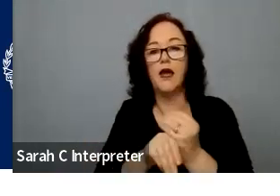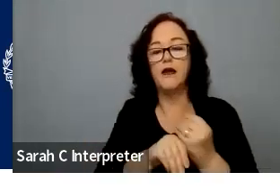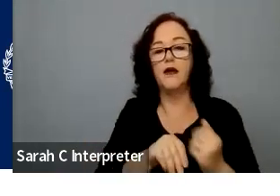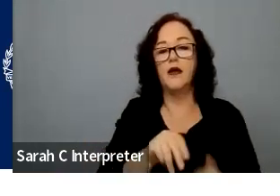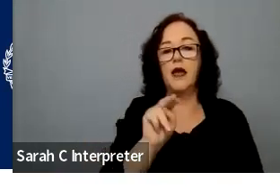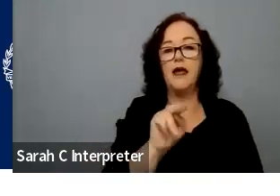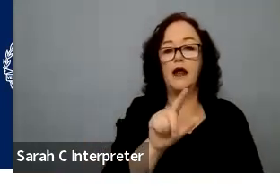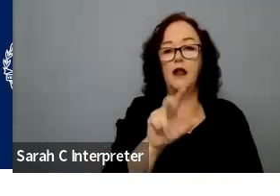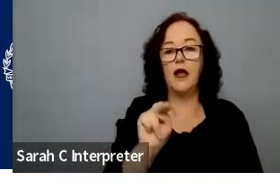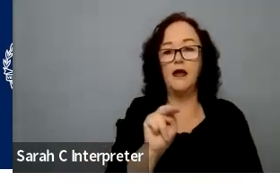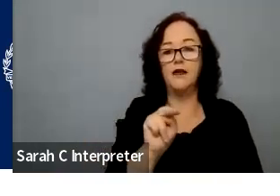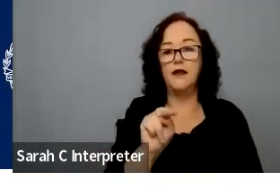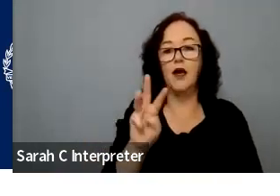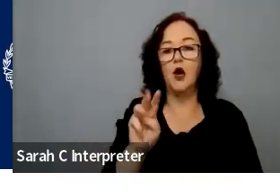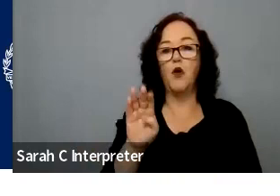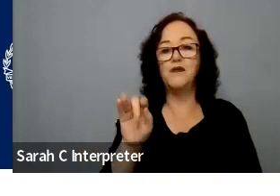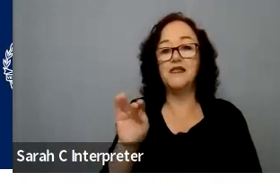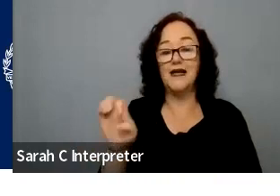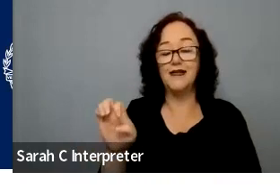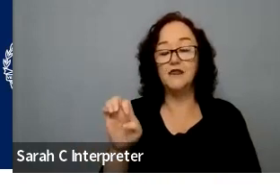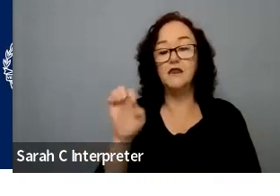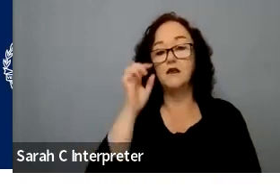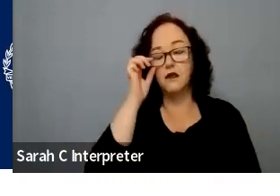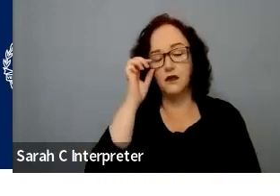have been in dialogue with the appropriate people at the NLN to make this happen.